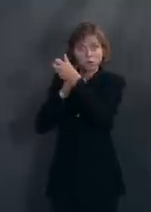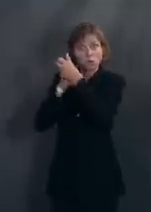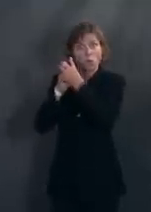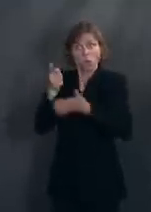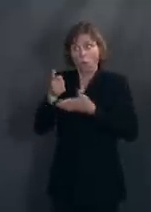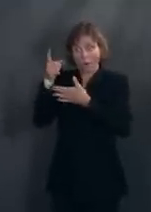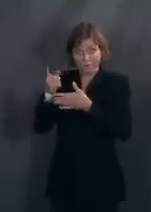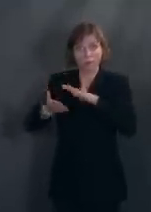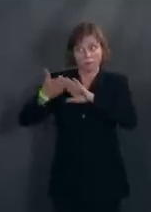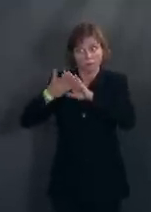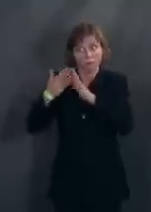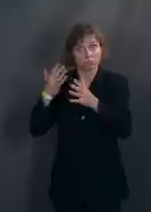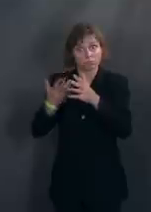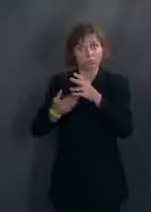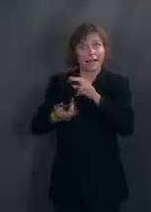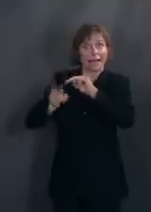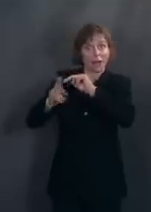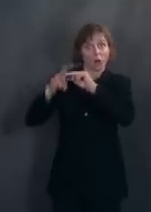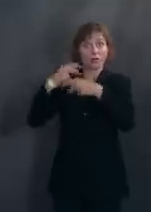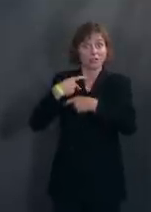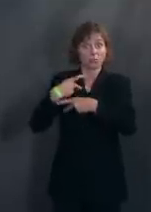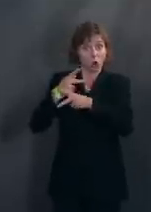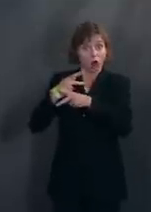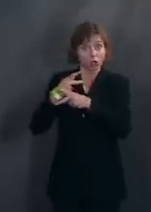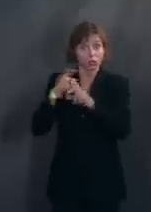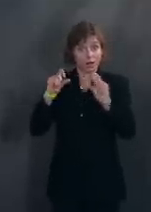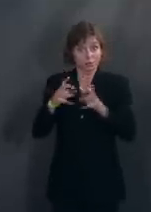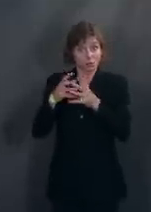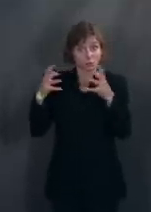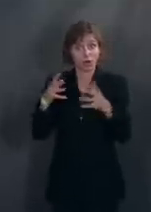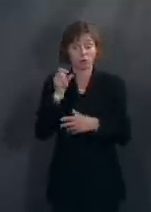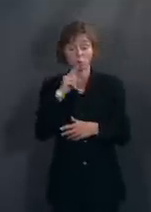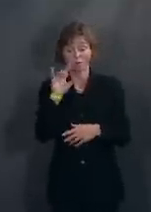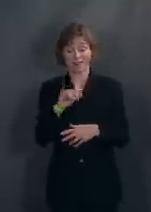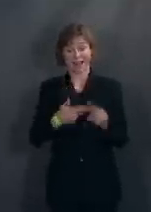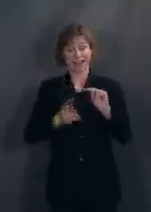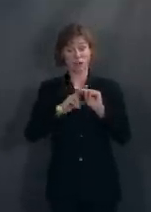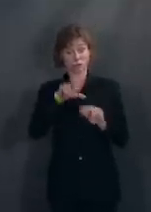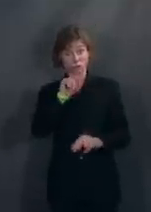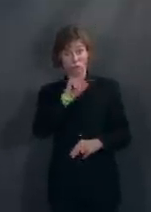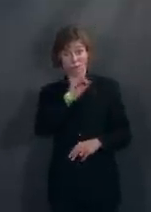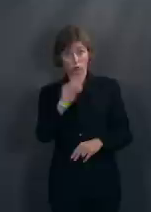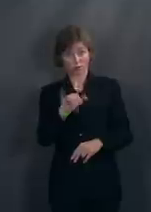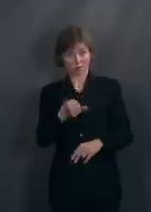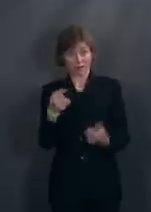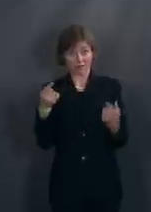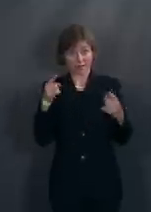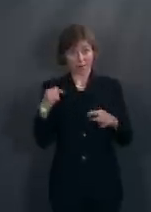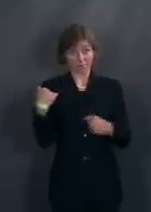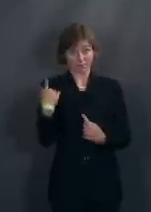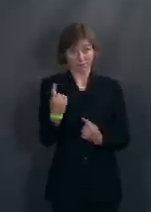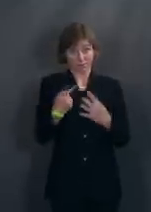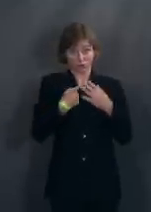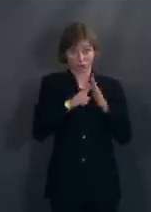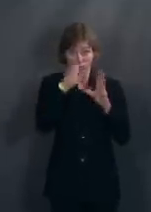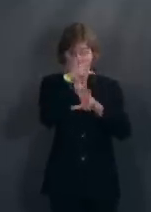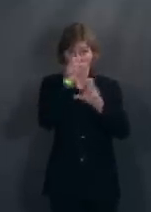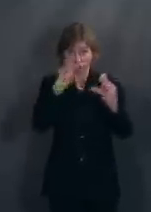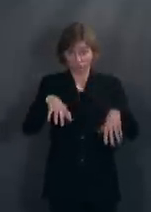So, the increase of over 20 percent, that's happened since the beginning of the administration. That's going directly to states, territories and tribes,